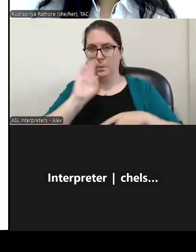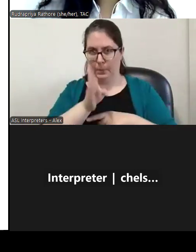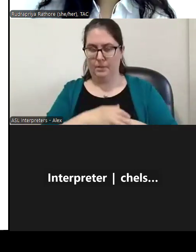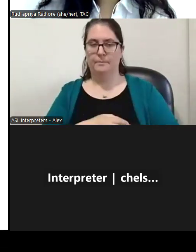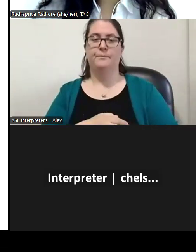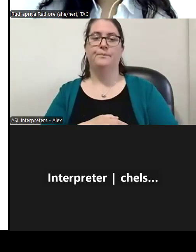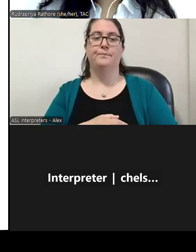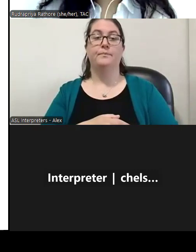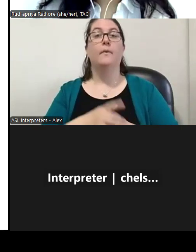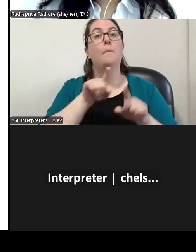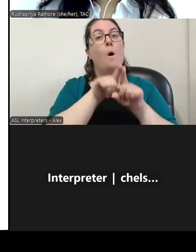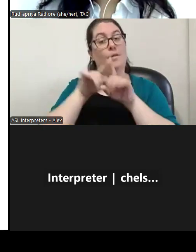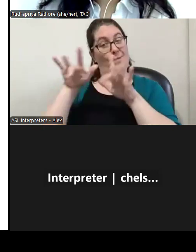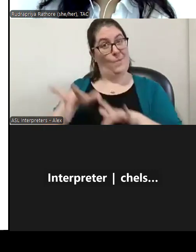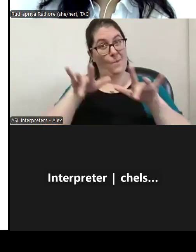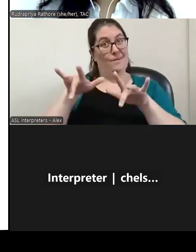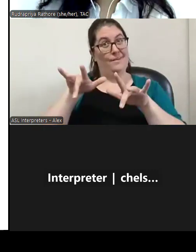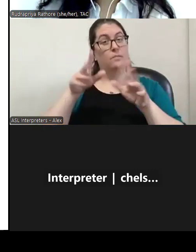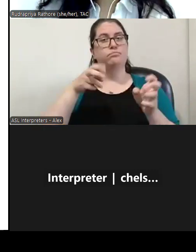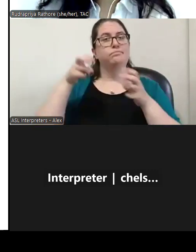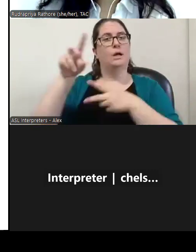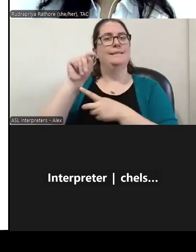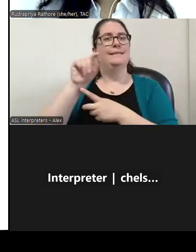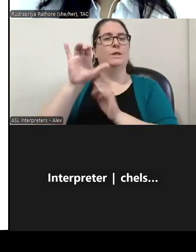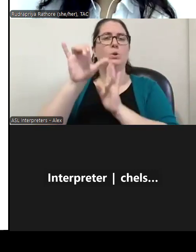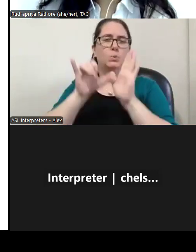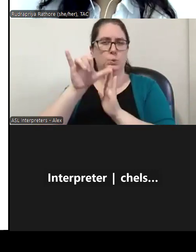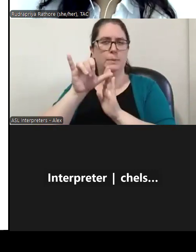a recording will also be made available on the TAC's YouTube channel after the session